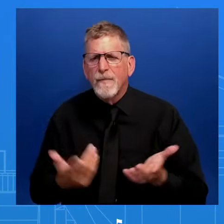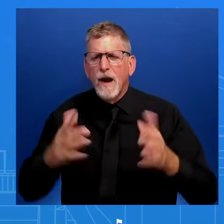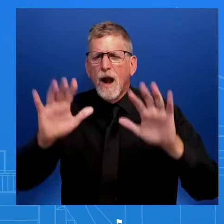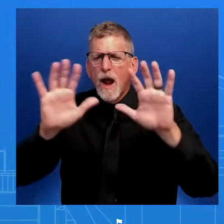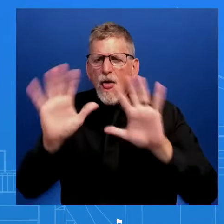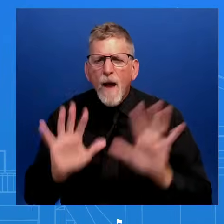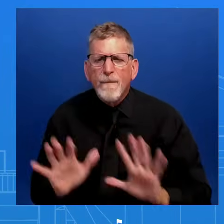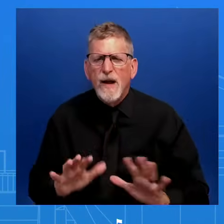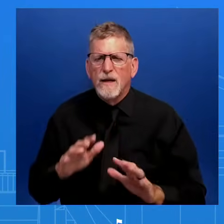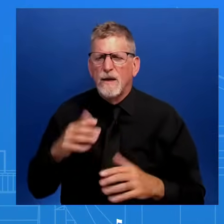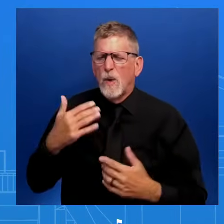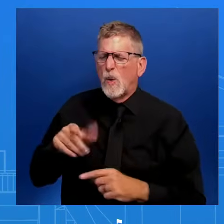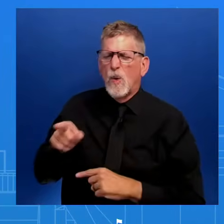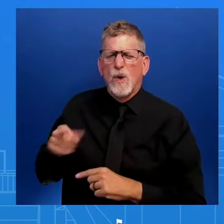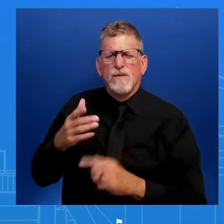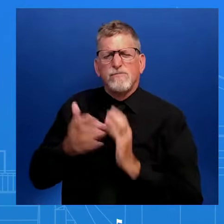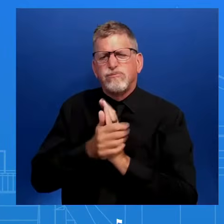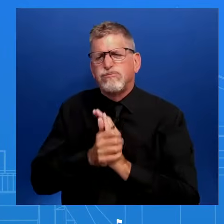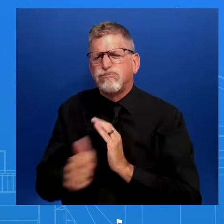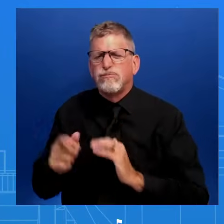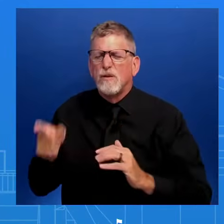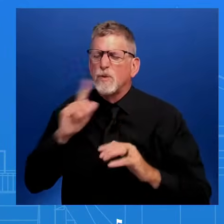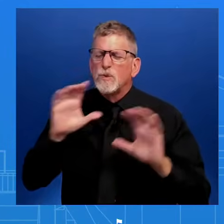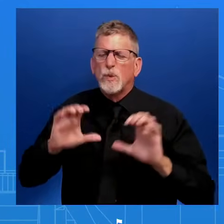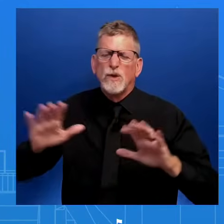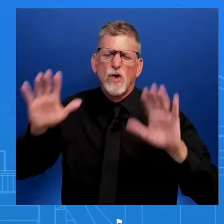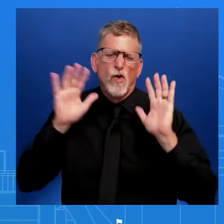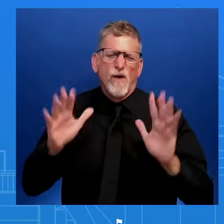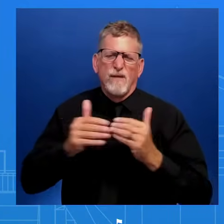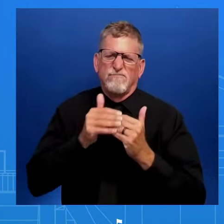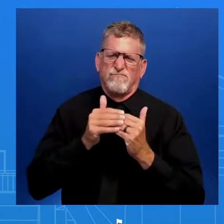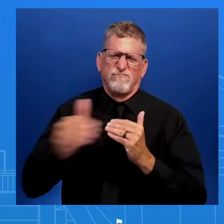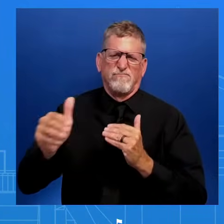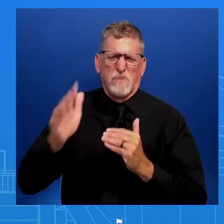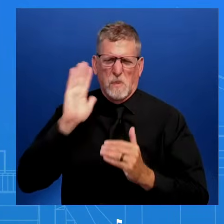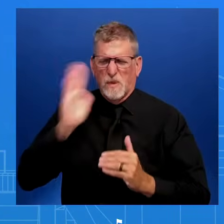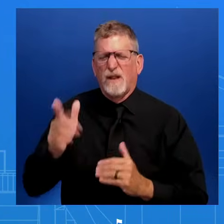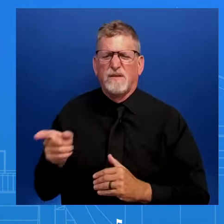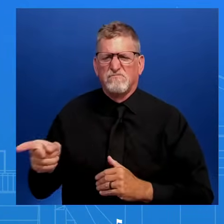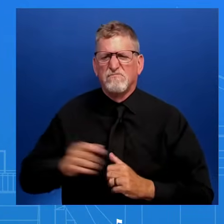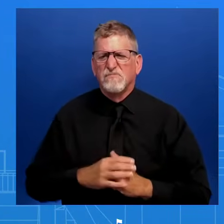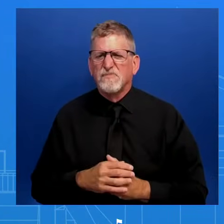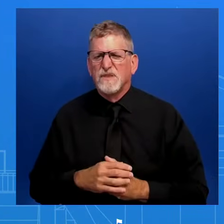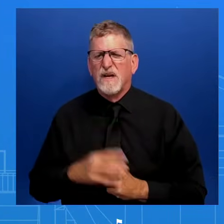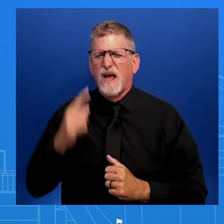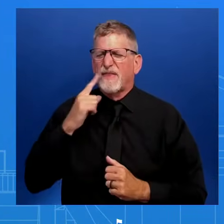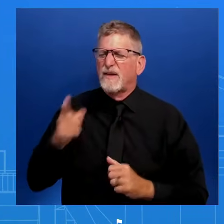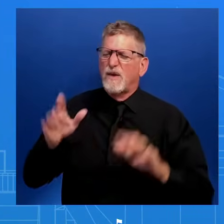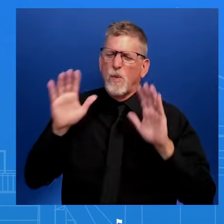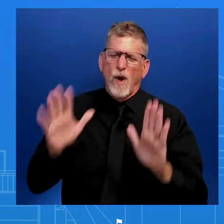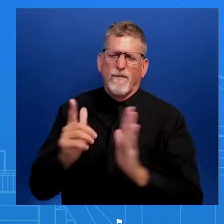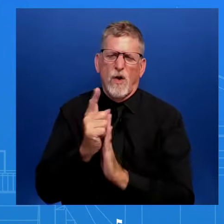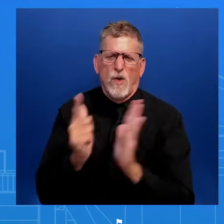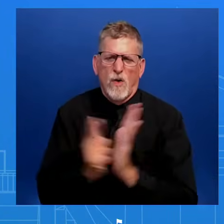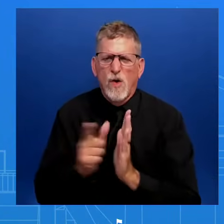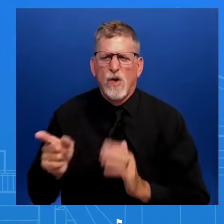The -- the tax matter that had Hunter Biden in court in Wilmington yesterday -- it had criminal information, saying that he hadn't paid $1.2-